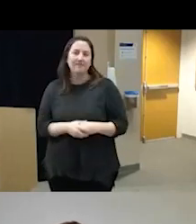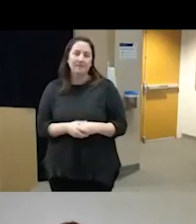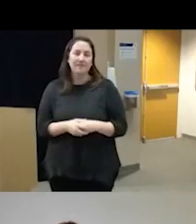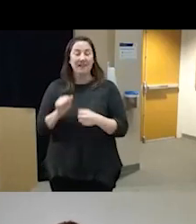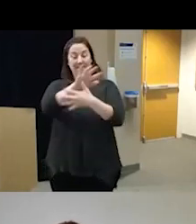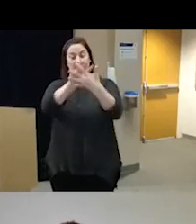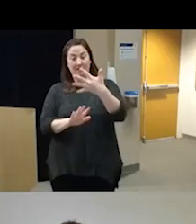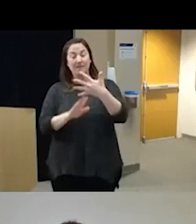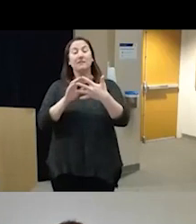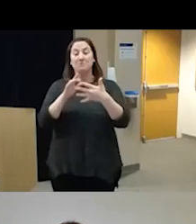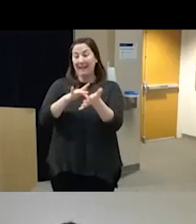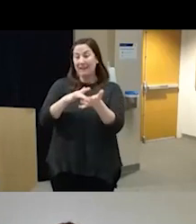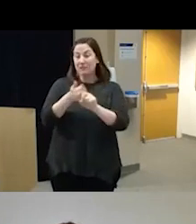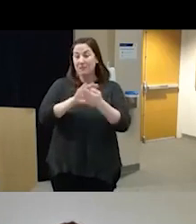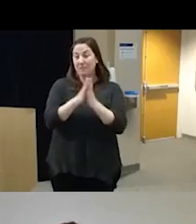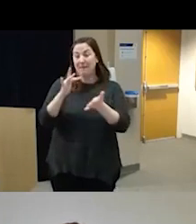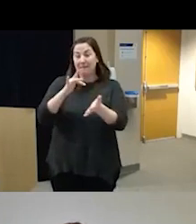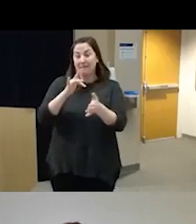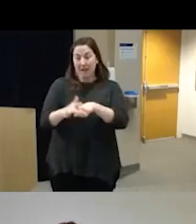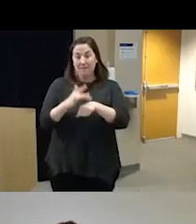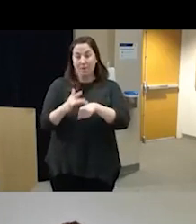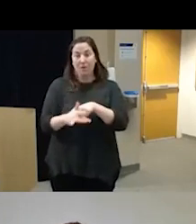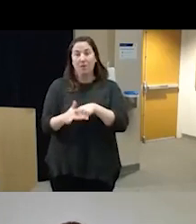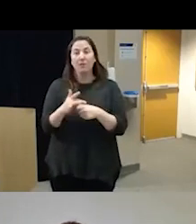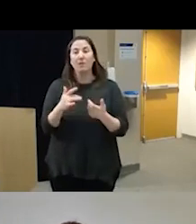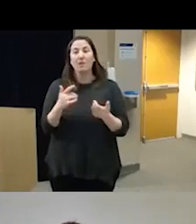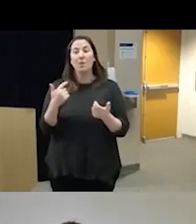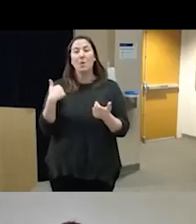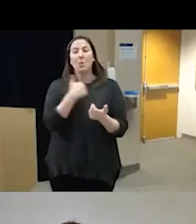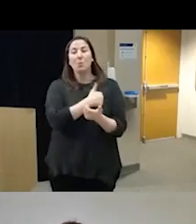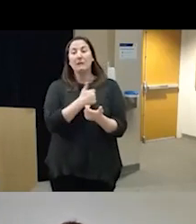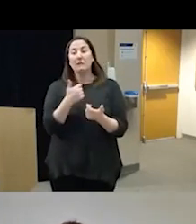available we have agents where we don't expect any cardio metabolic burden.